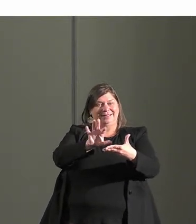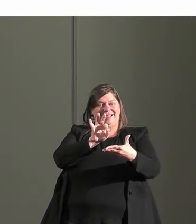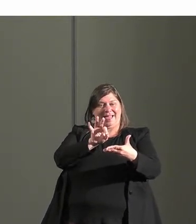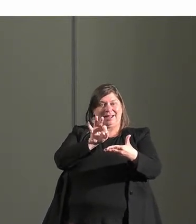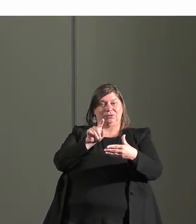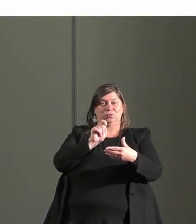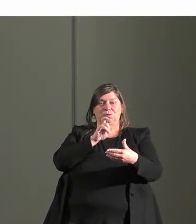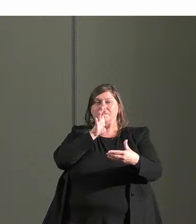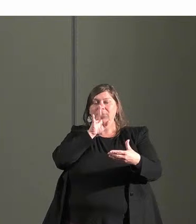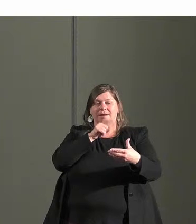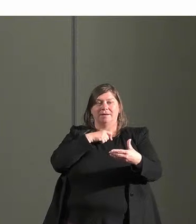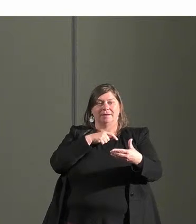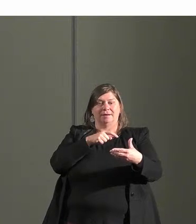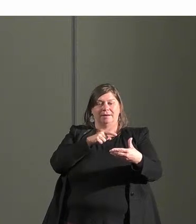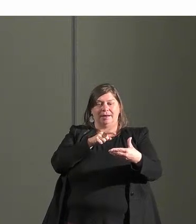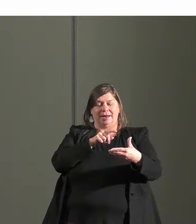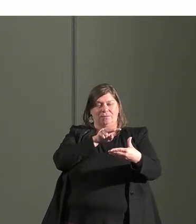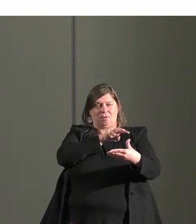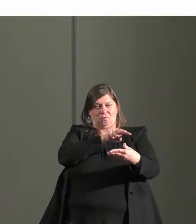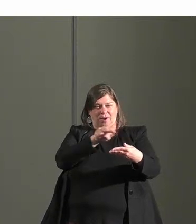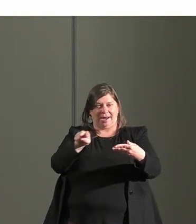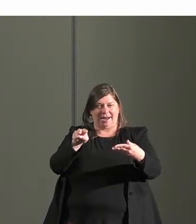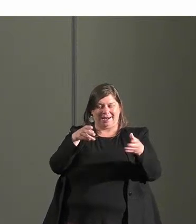This feature will enable magnifier and follow your